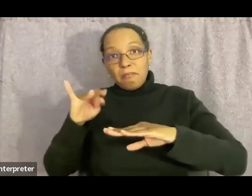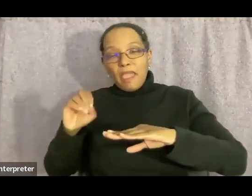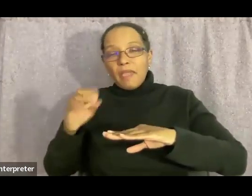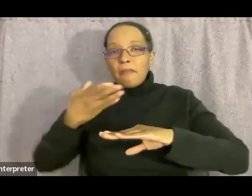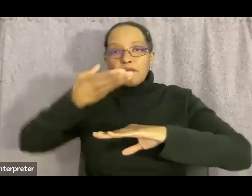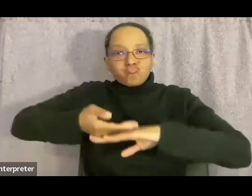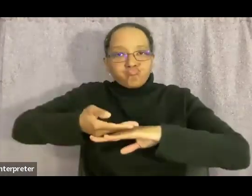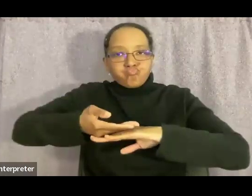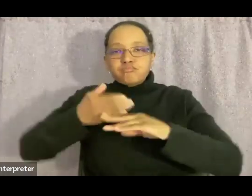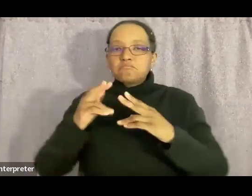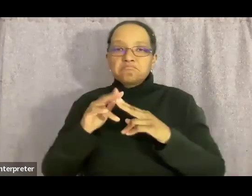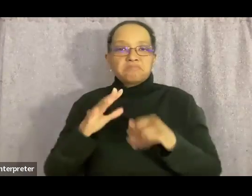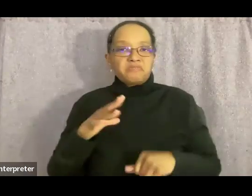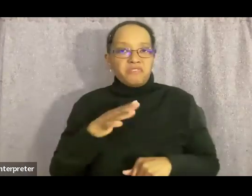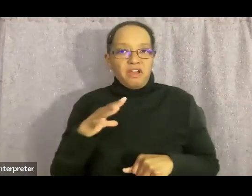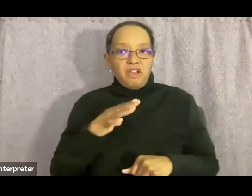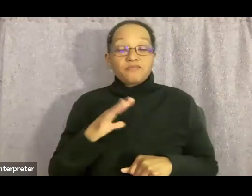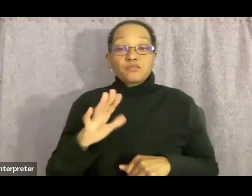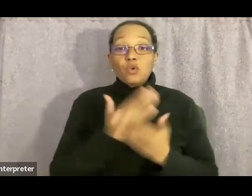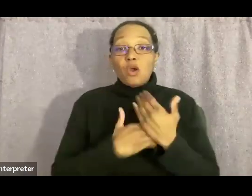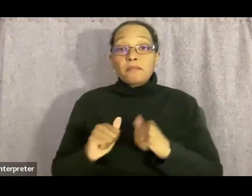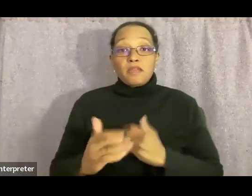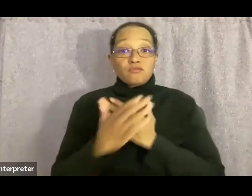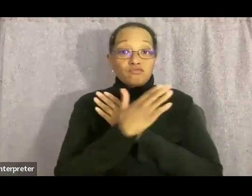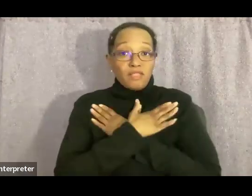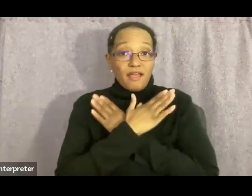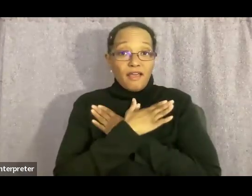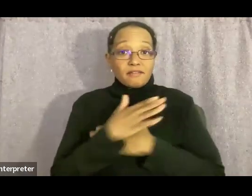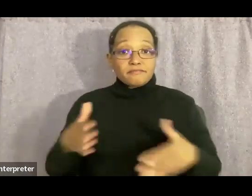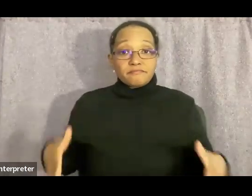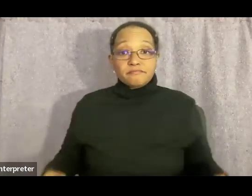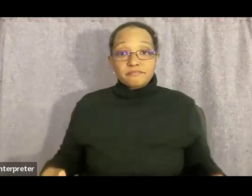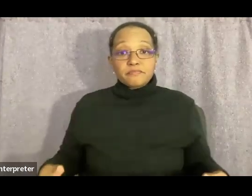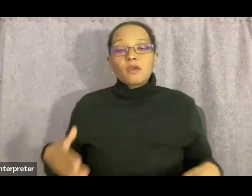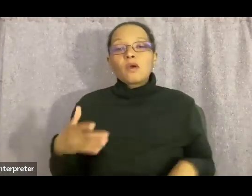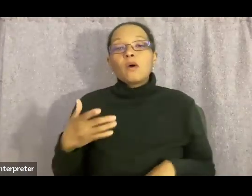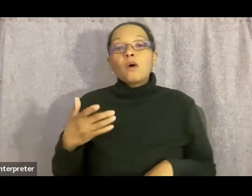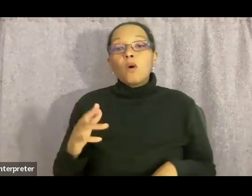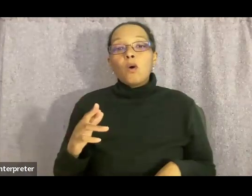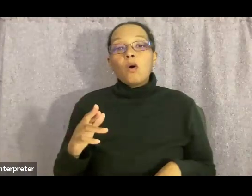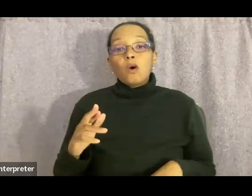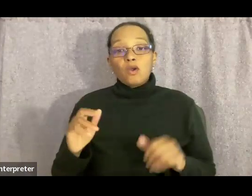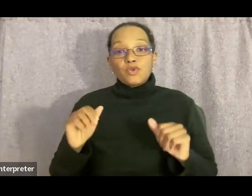The arms can be relaxed at your side, or you can push into the ground.